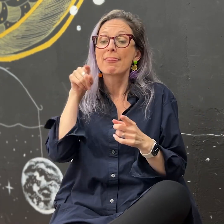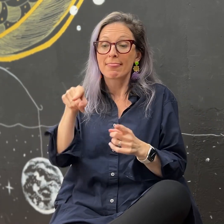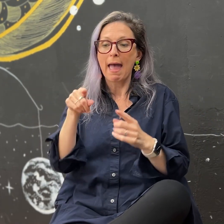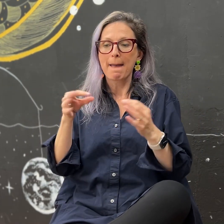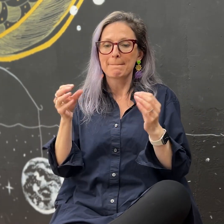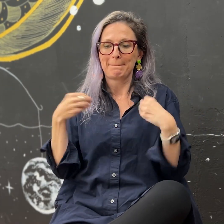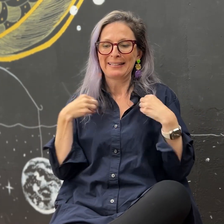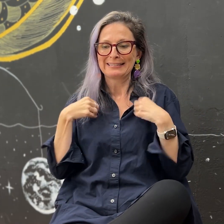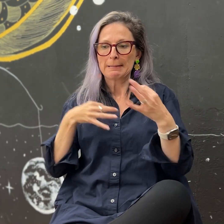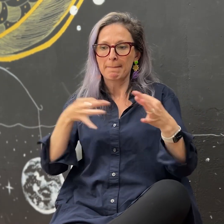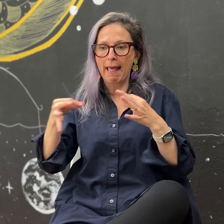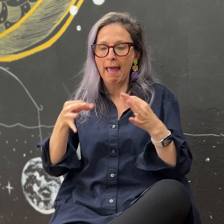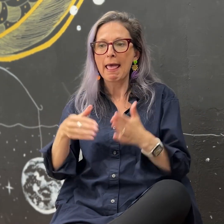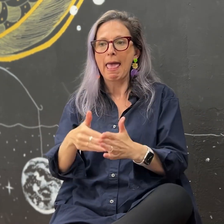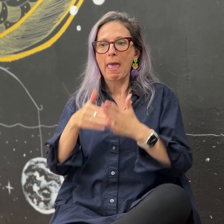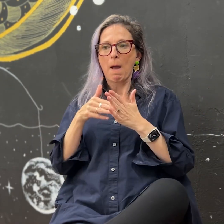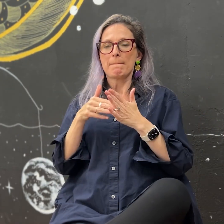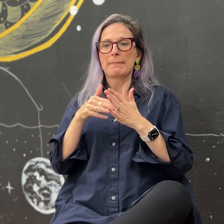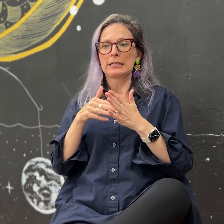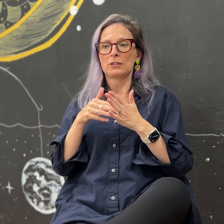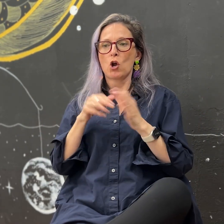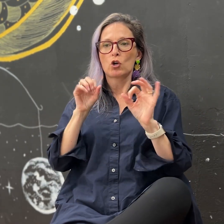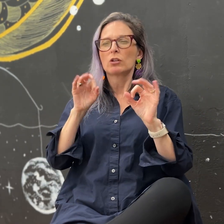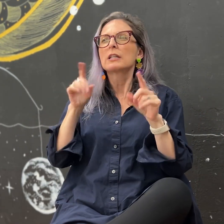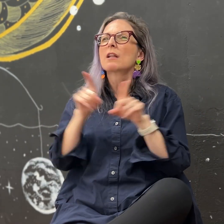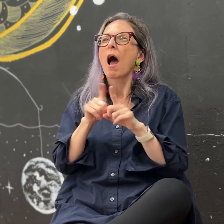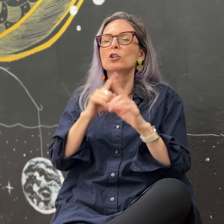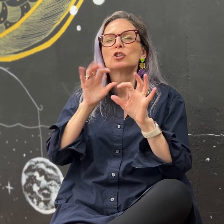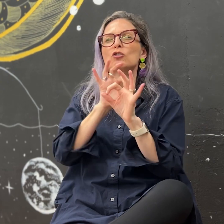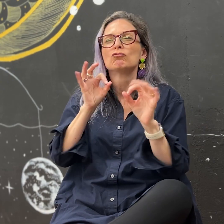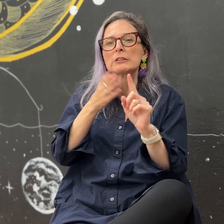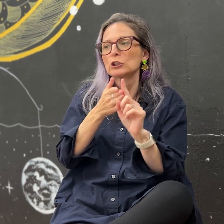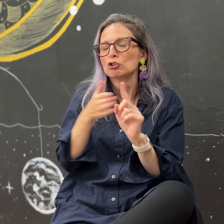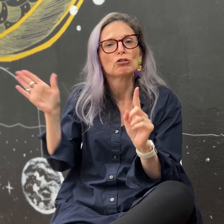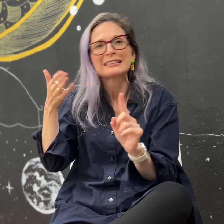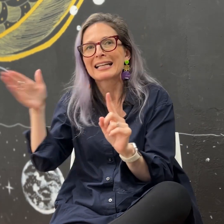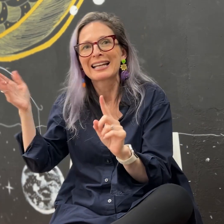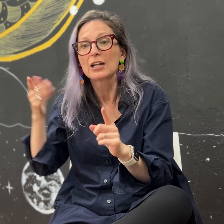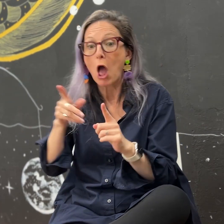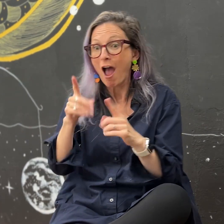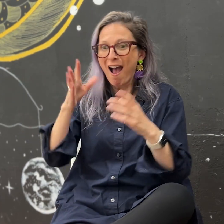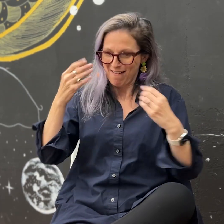That business plan really helped me from getting too distracted.